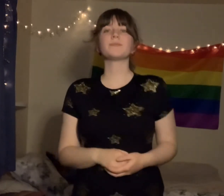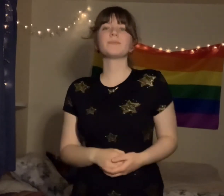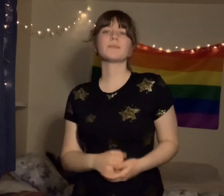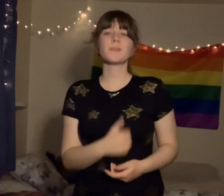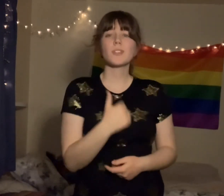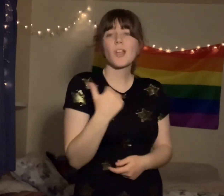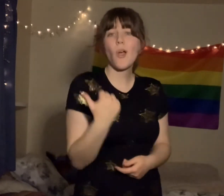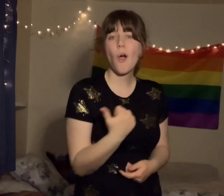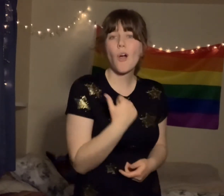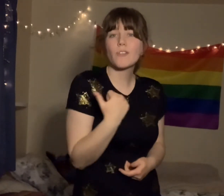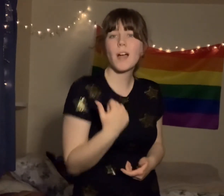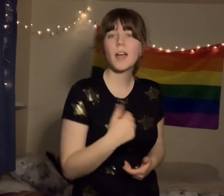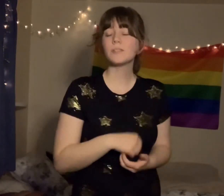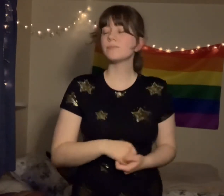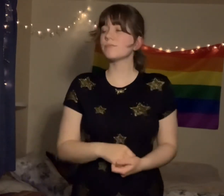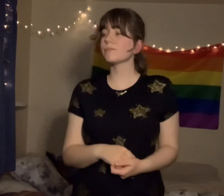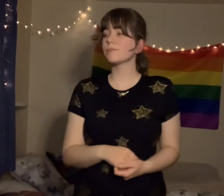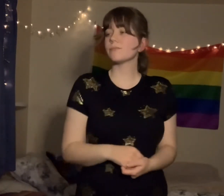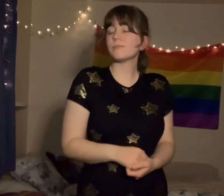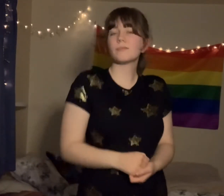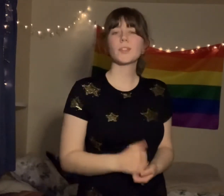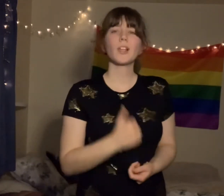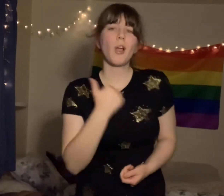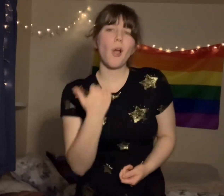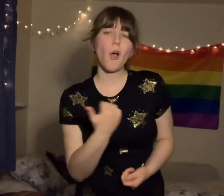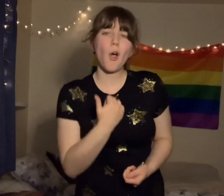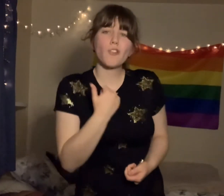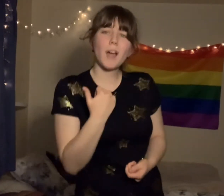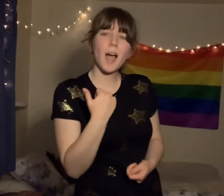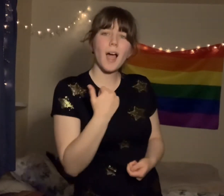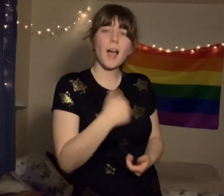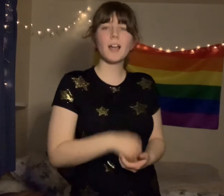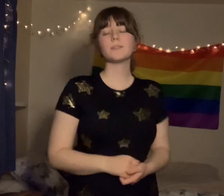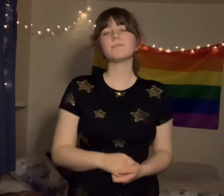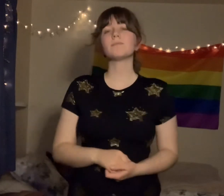Alright x2